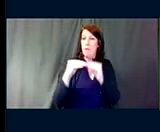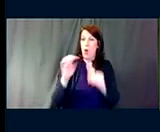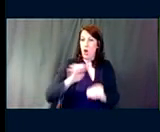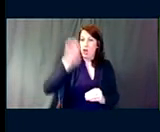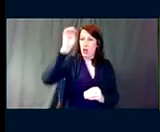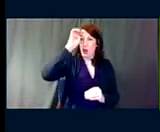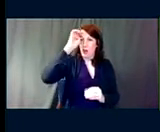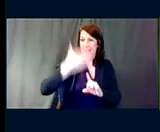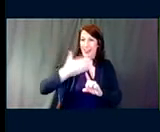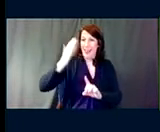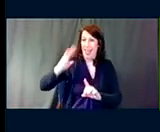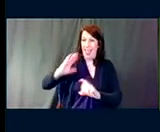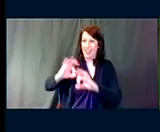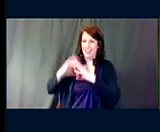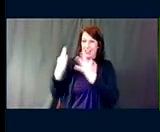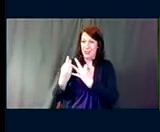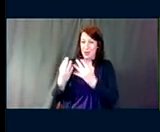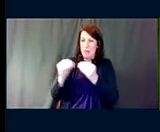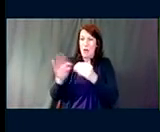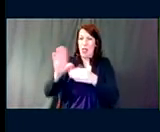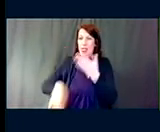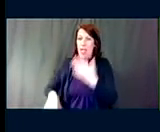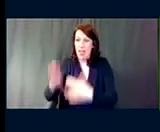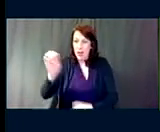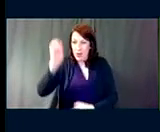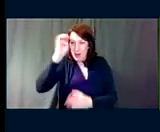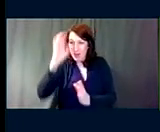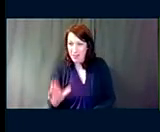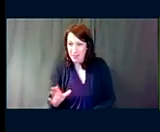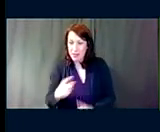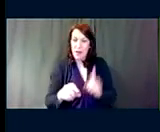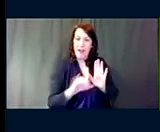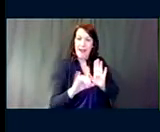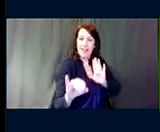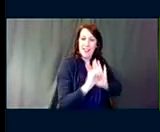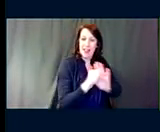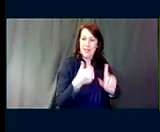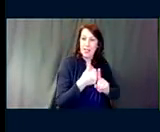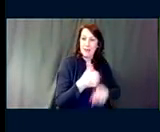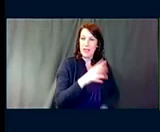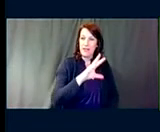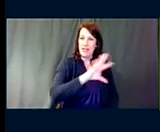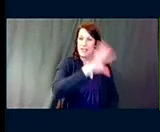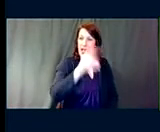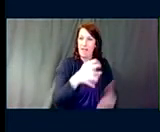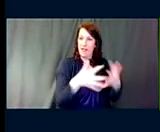EUROPEAN ANCESTRY THAN SOME EUROPEANS BUT IDENTIFY THEMSELVES AS AFRICAN AMERICAN